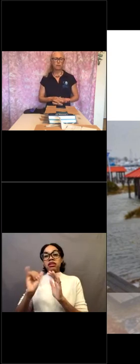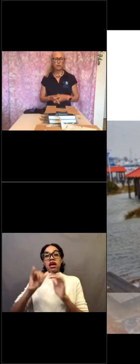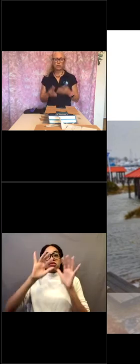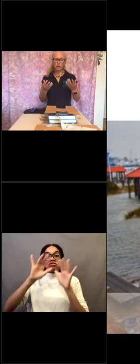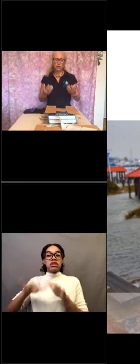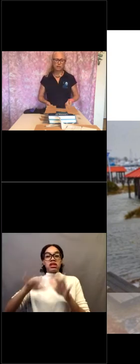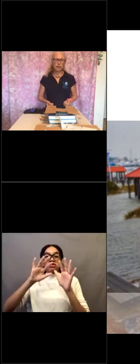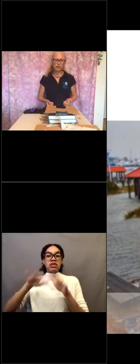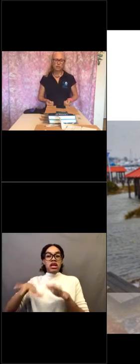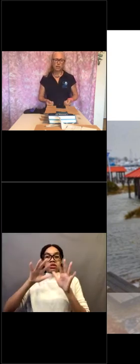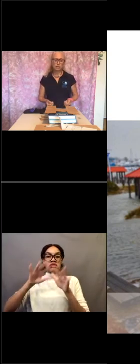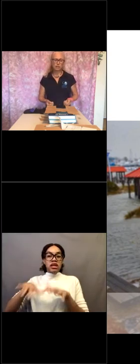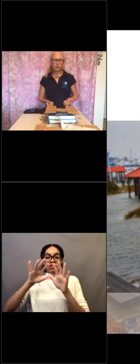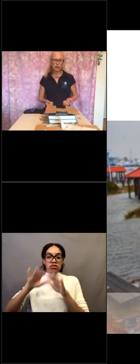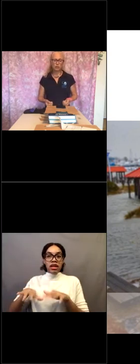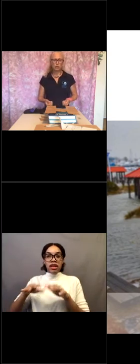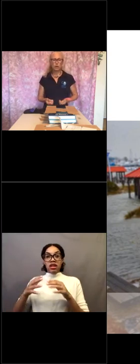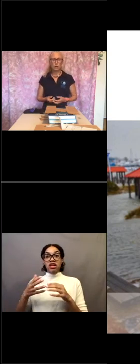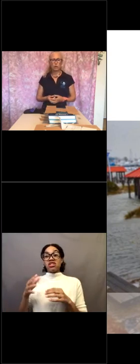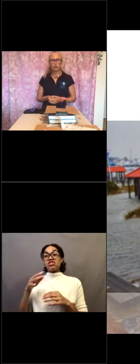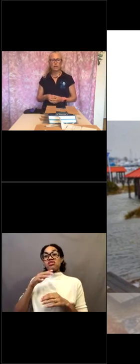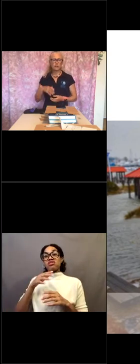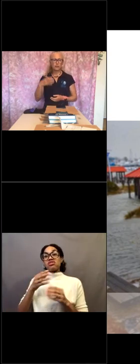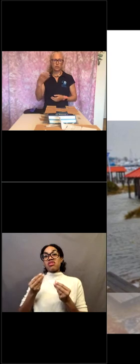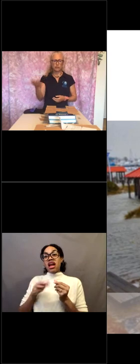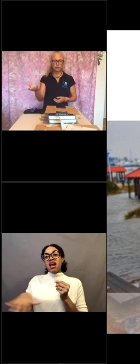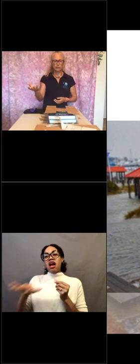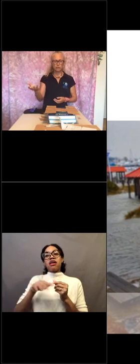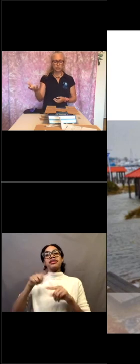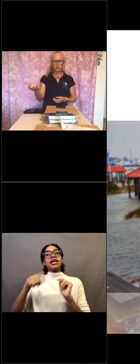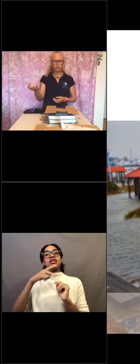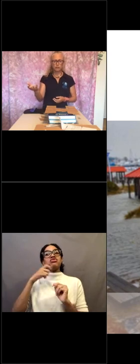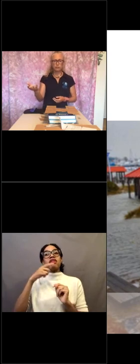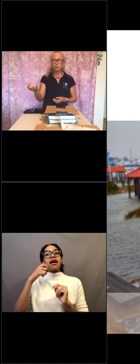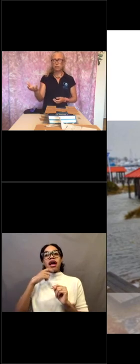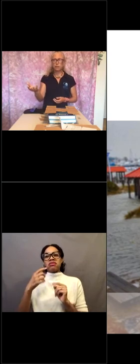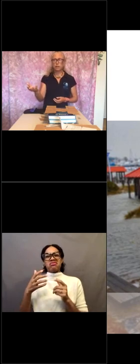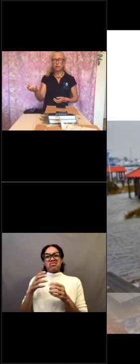and the ground hasn't had a chance to dry out. Or like in the case of the flood picture,